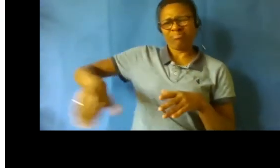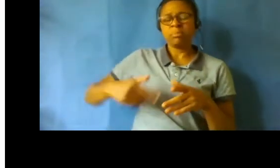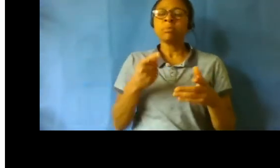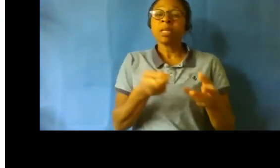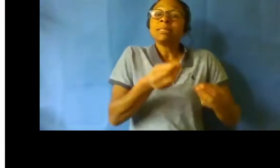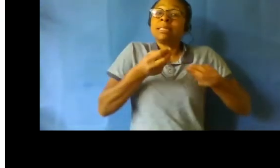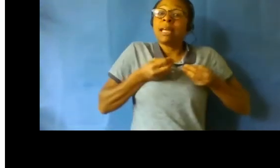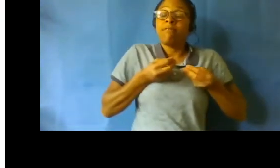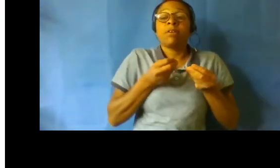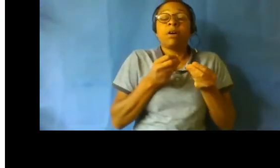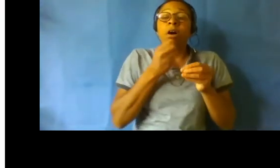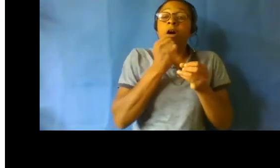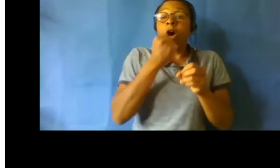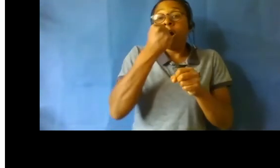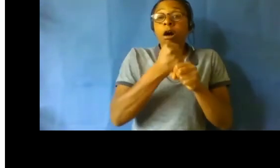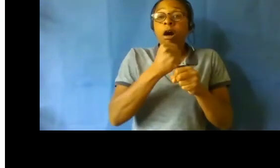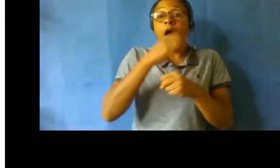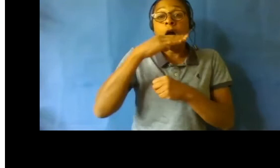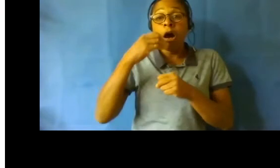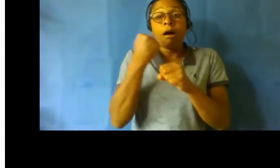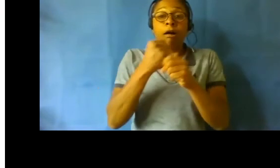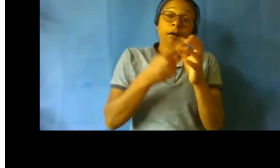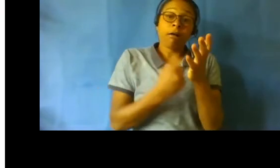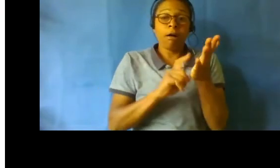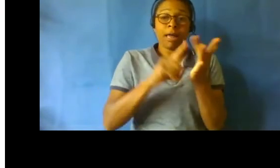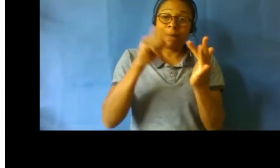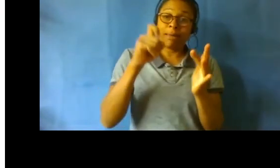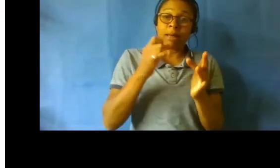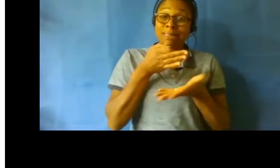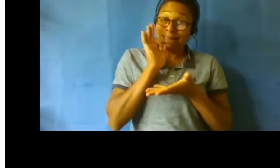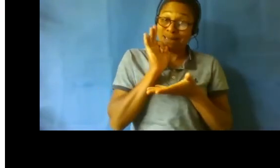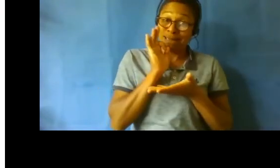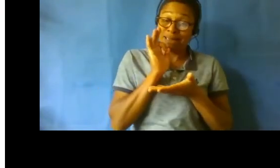trust it I think that the distrust for white colonial systems and medications